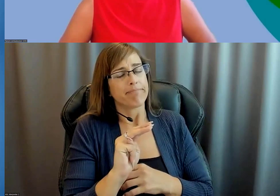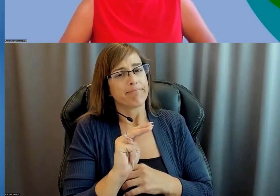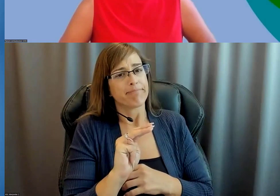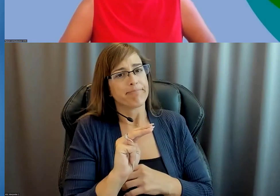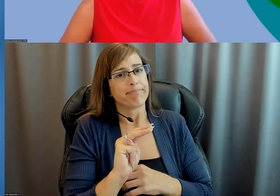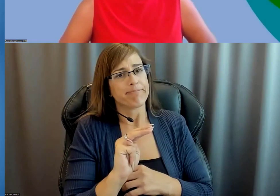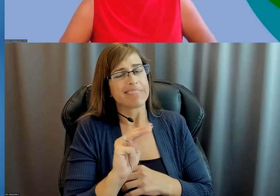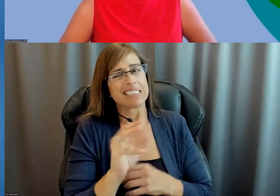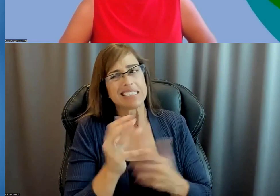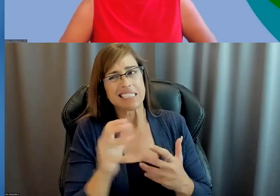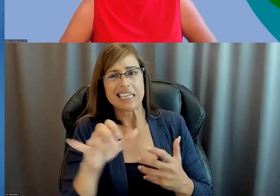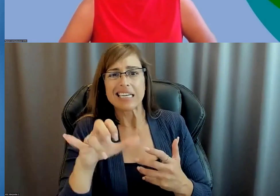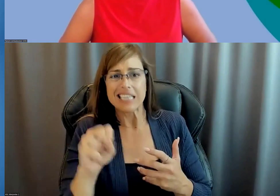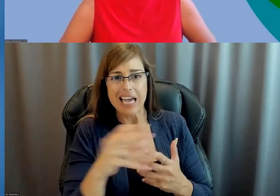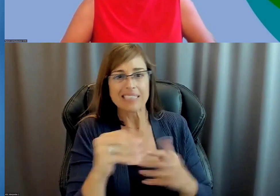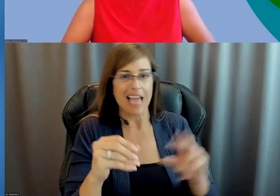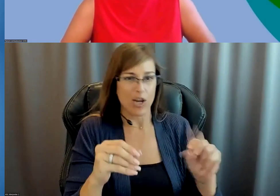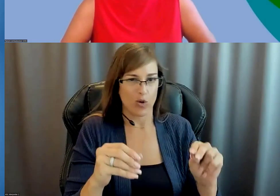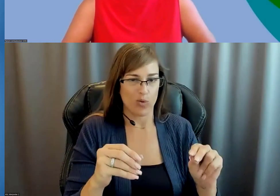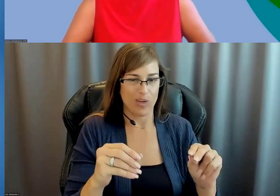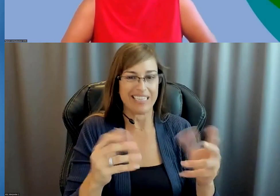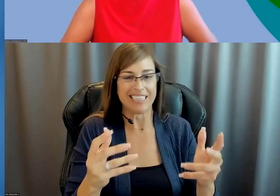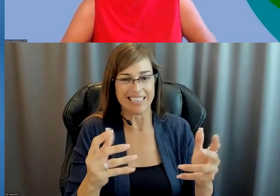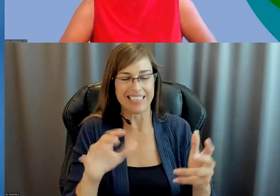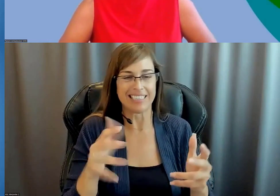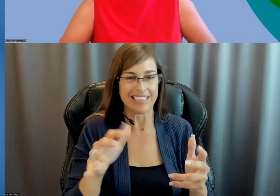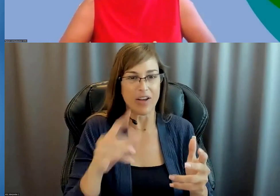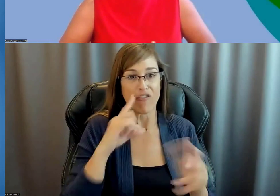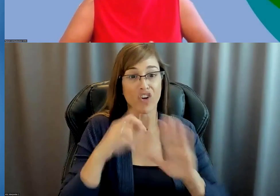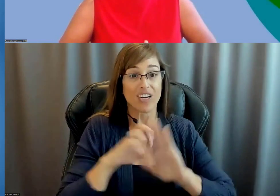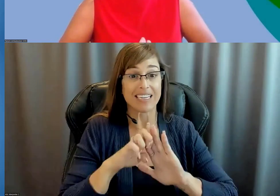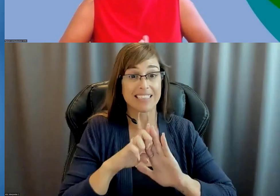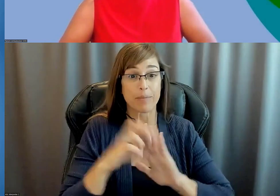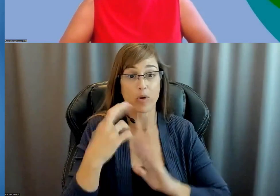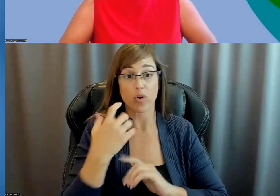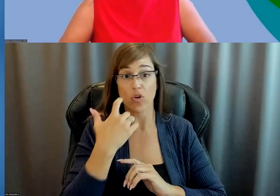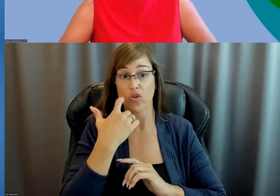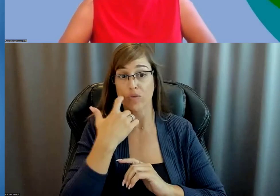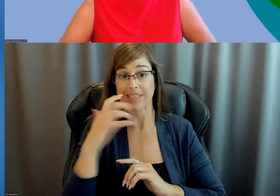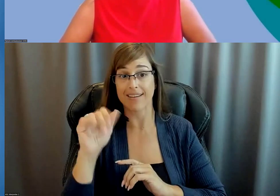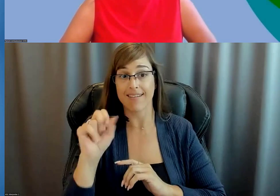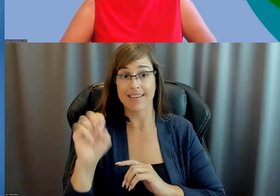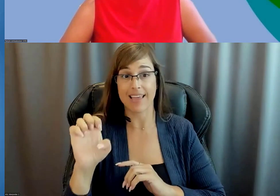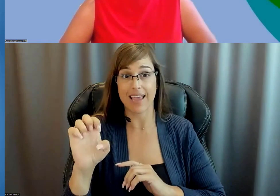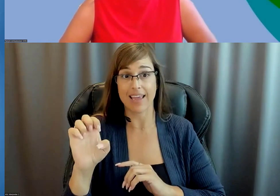Dr. Ranjini Ambalavanar: Yes and no, but for example, the recent case on a technician ..